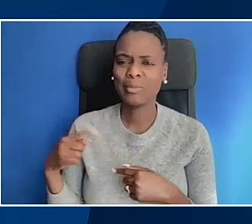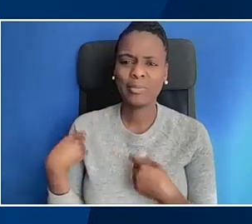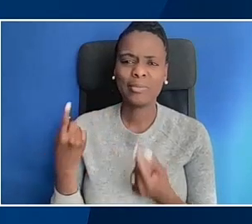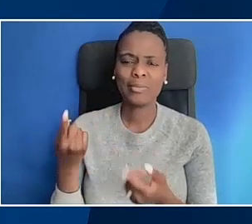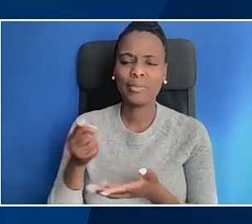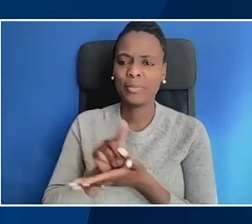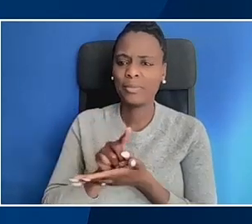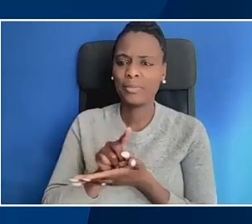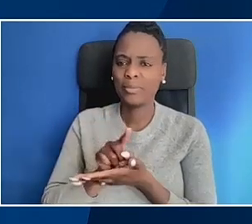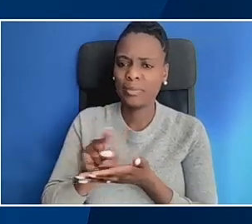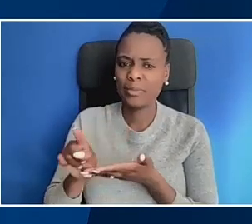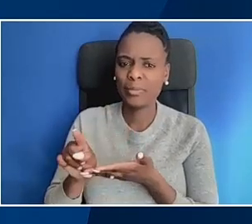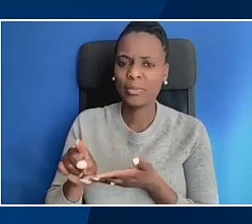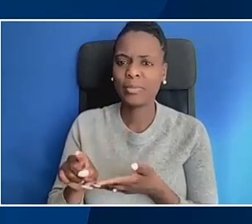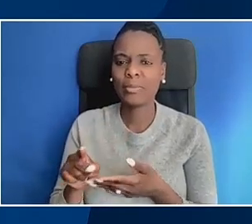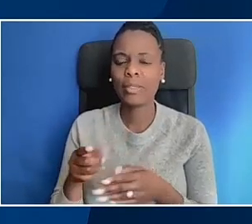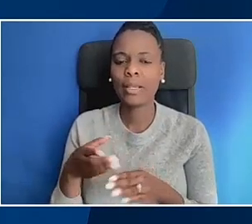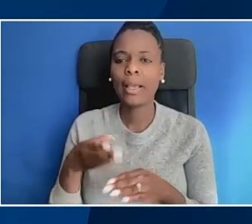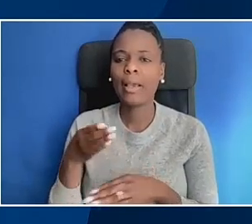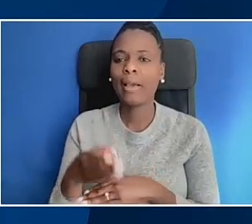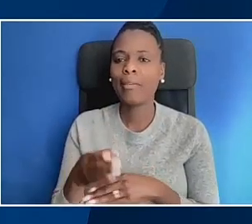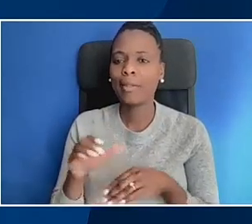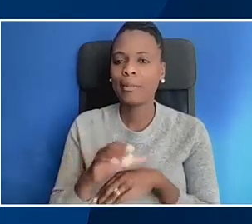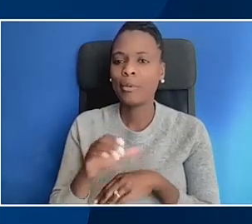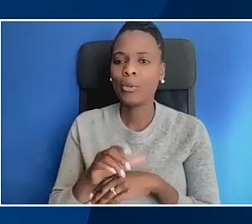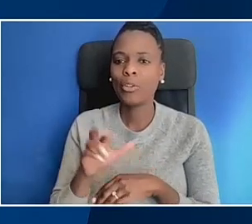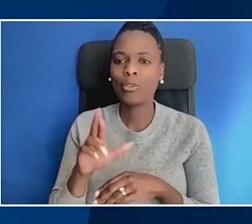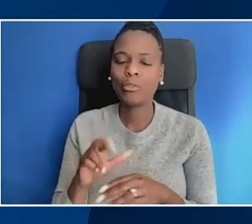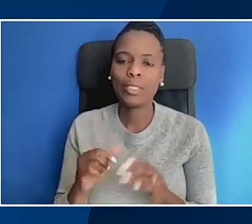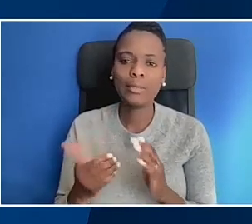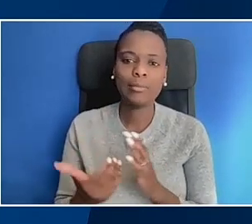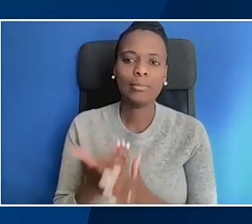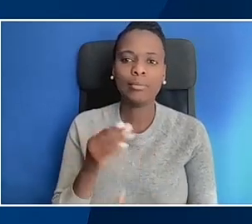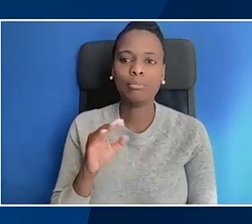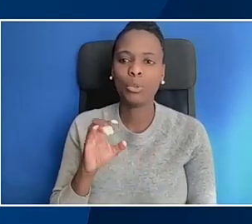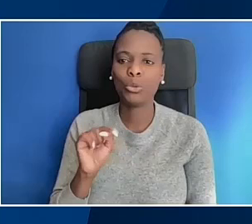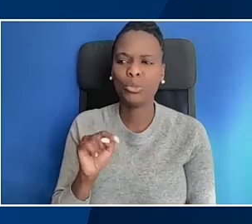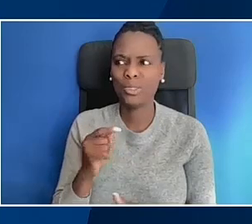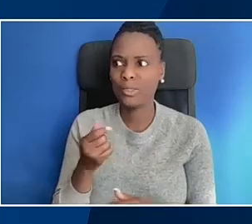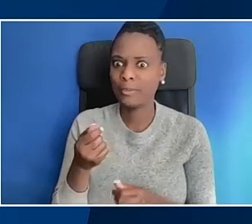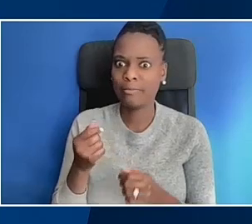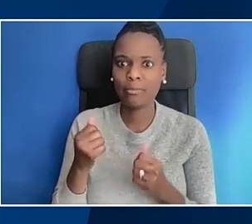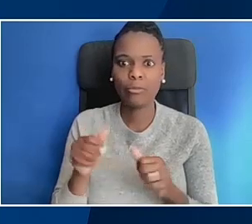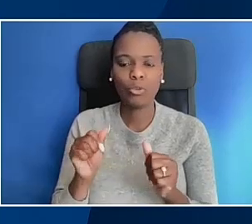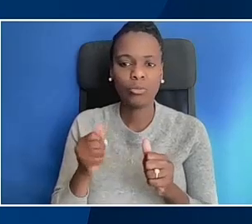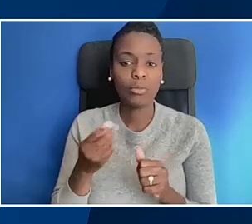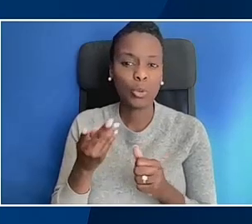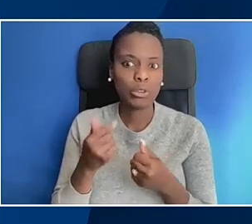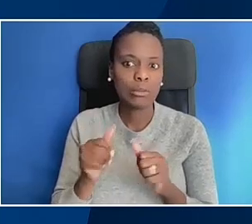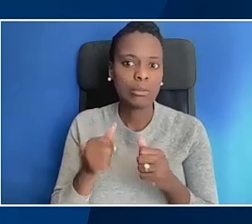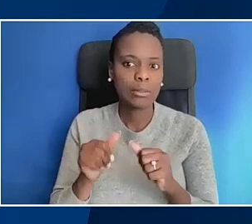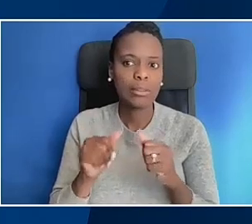computer reboot, so took me a couple of cycles to get in. But I'm here. Yes, you're here, and we're happy to have you.